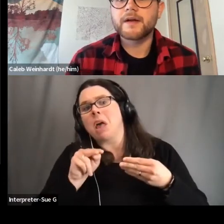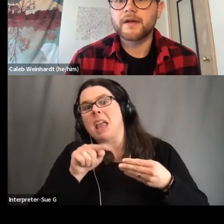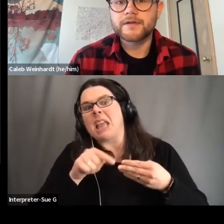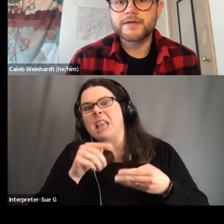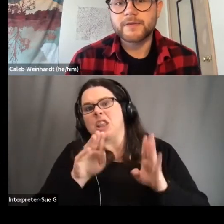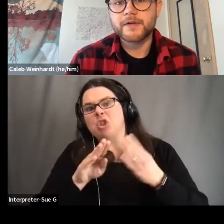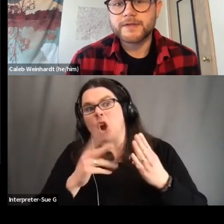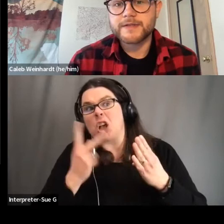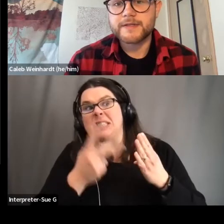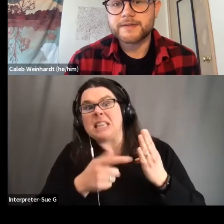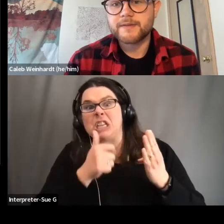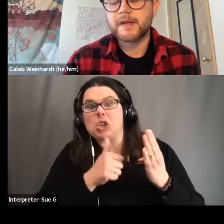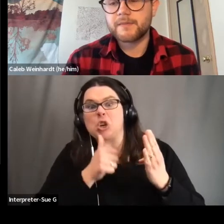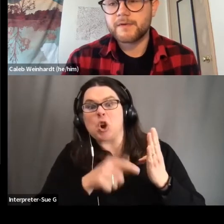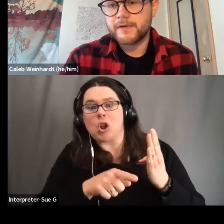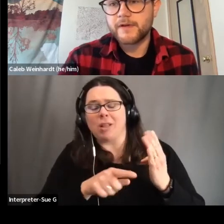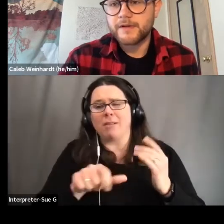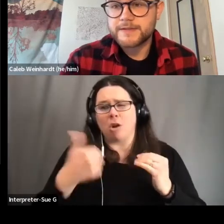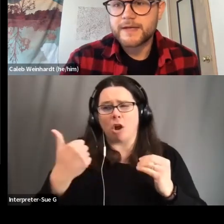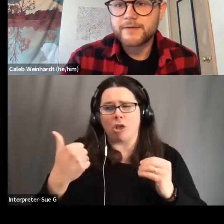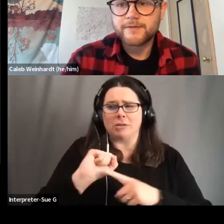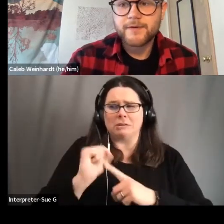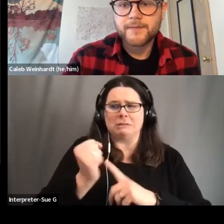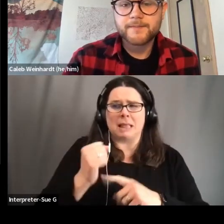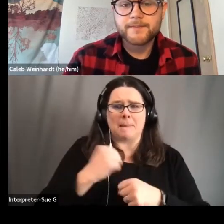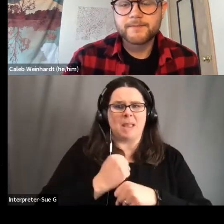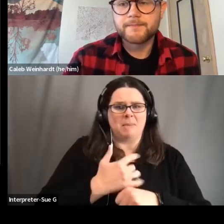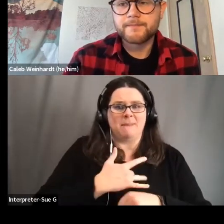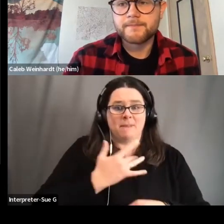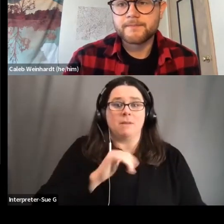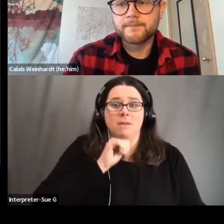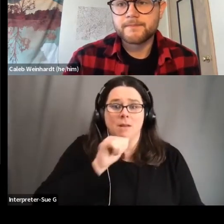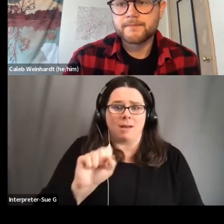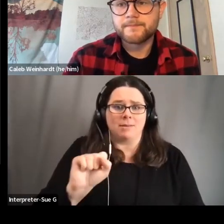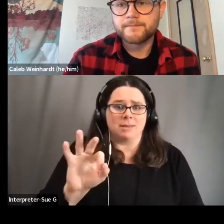"and other similar incidents that made me feel unsafe." Thank you.